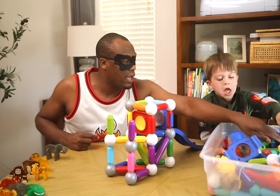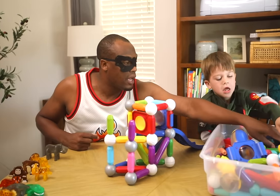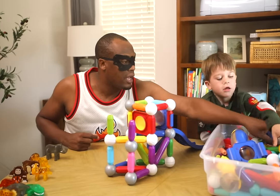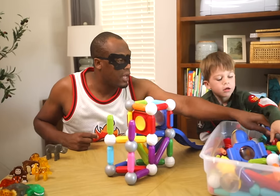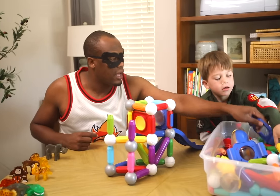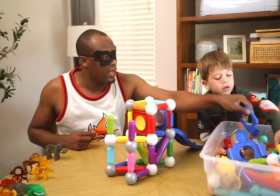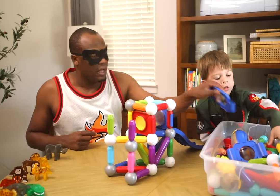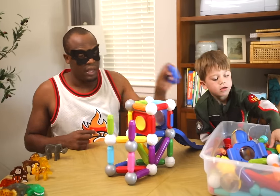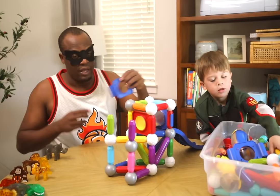Oh,